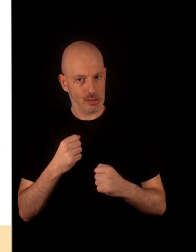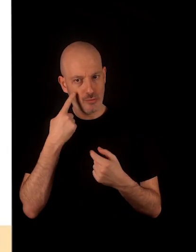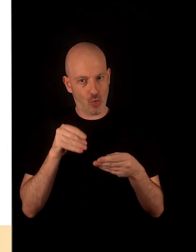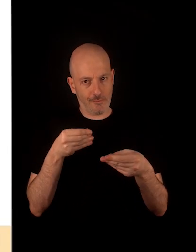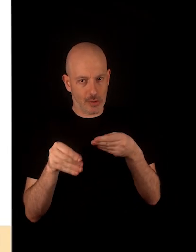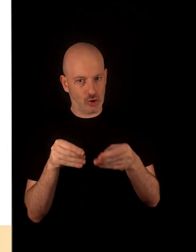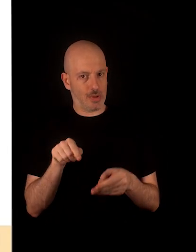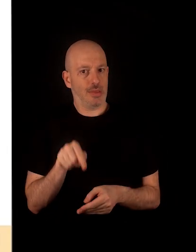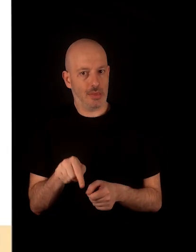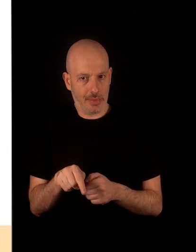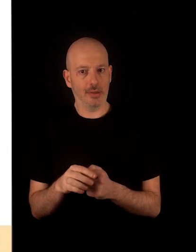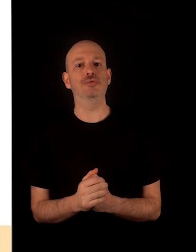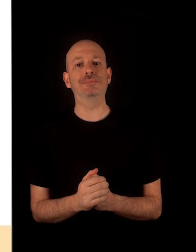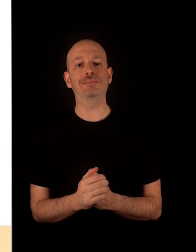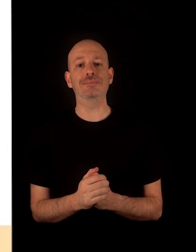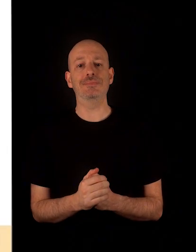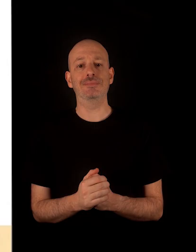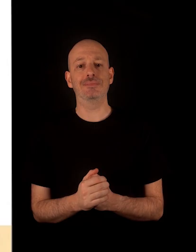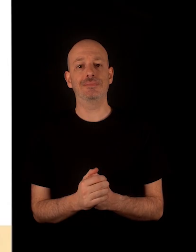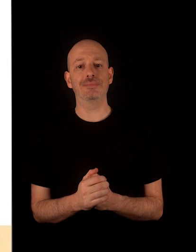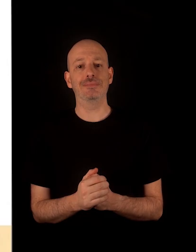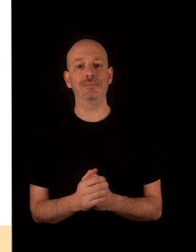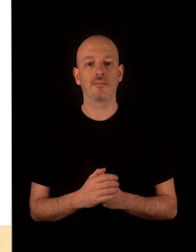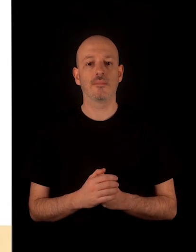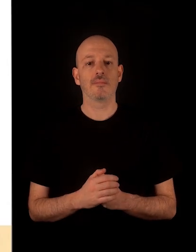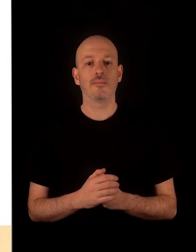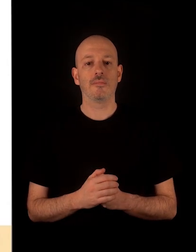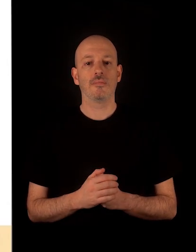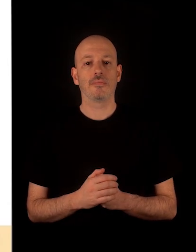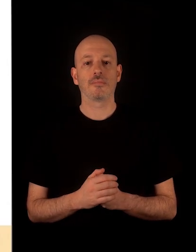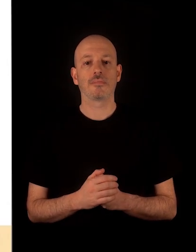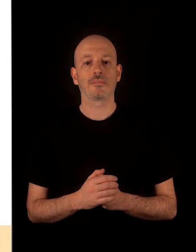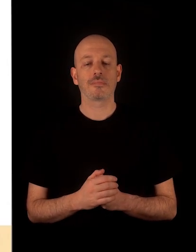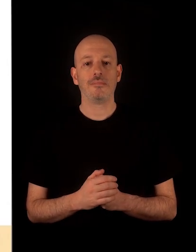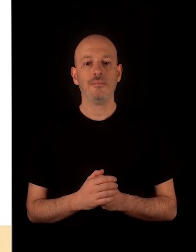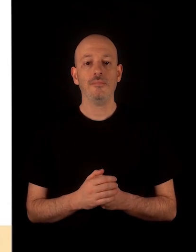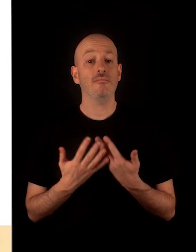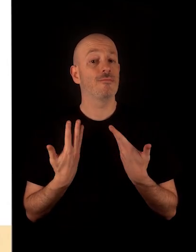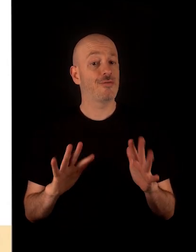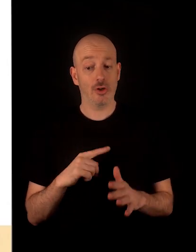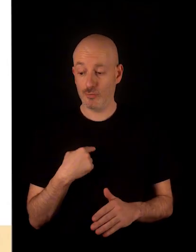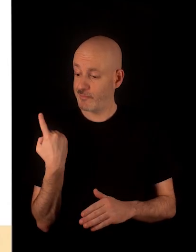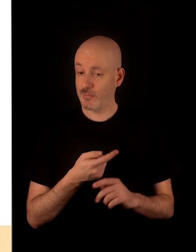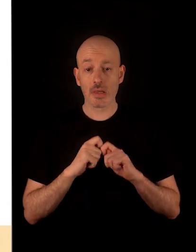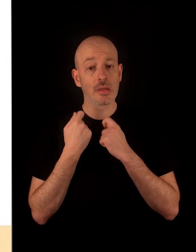to proceed to the final calculation of the grant. And here you would also